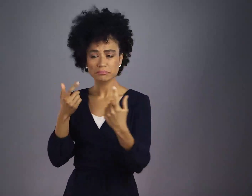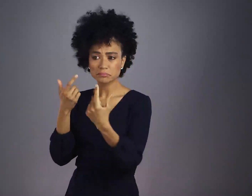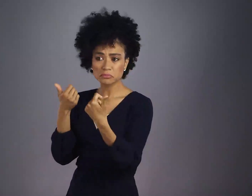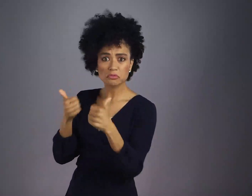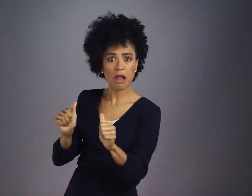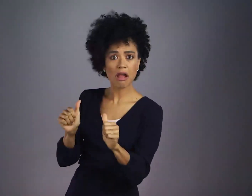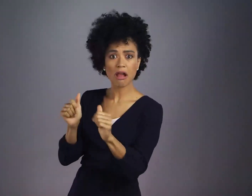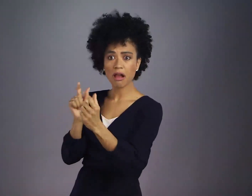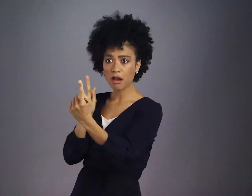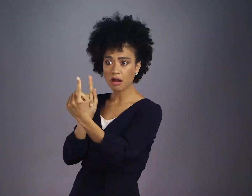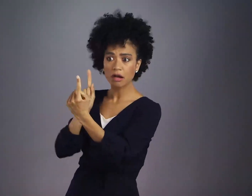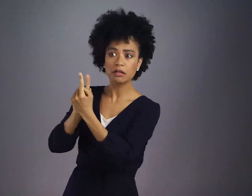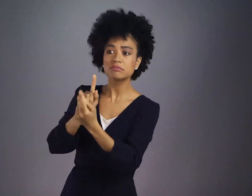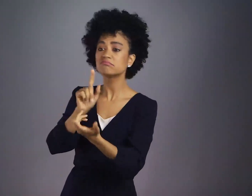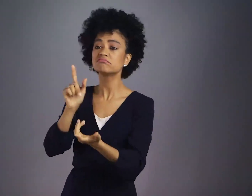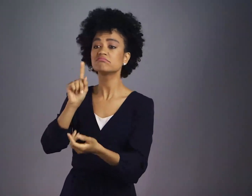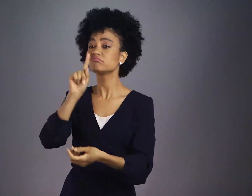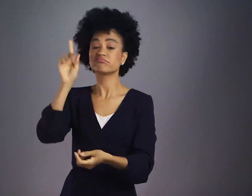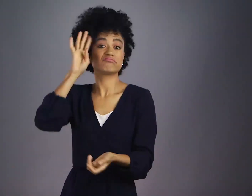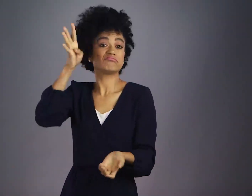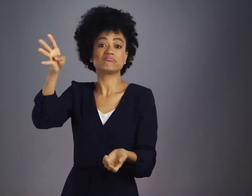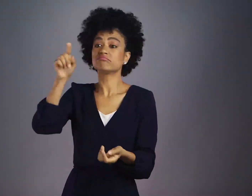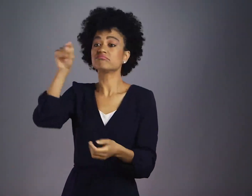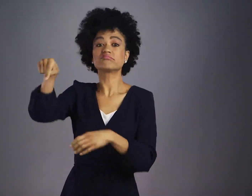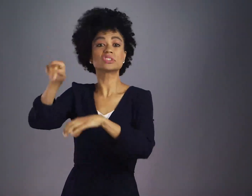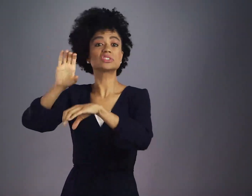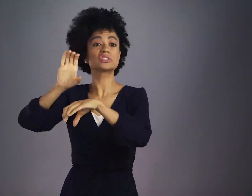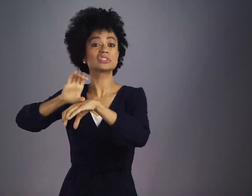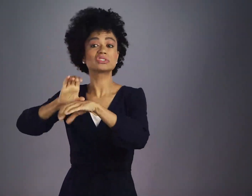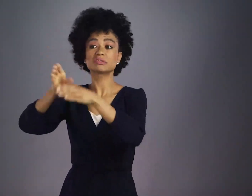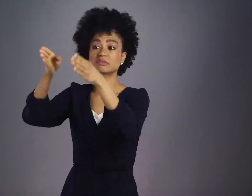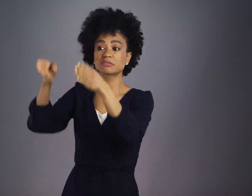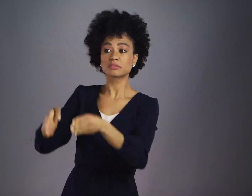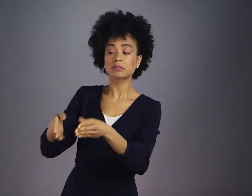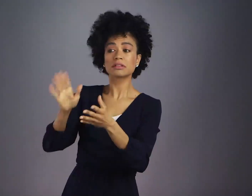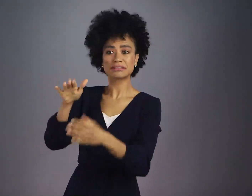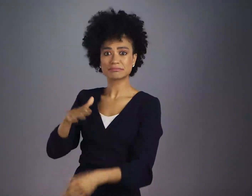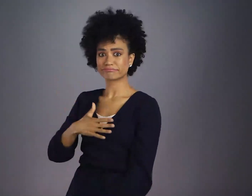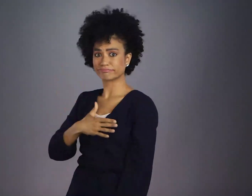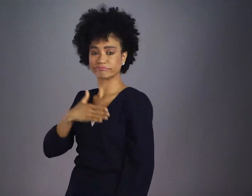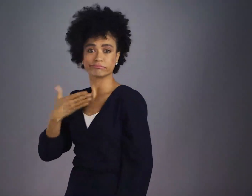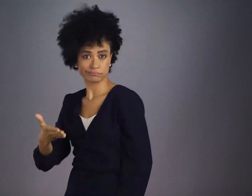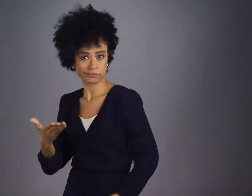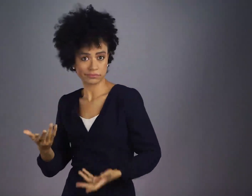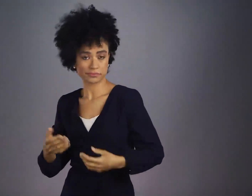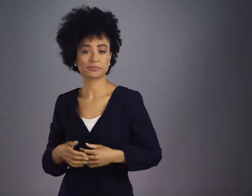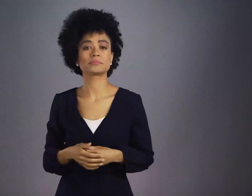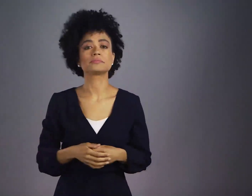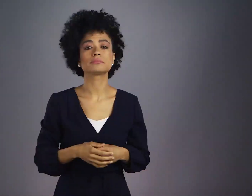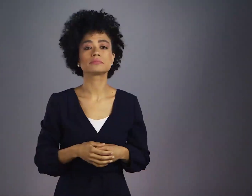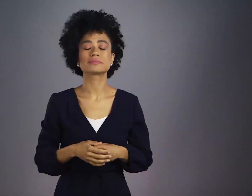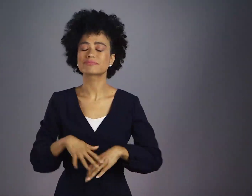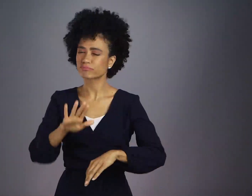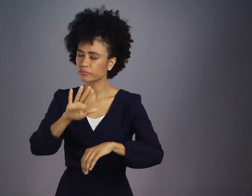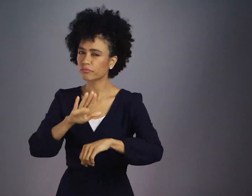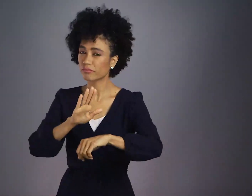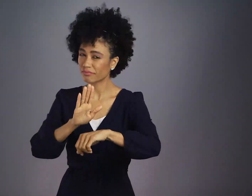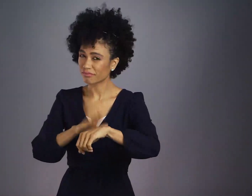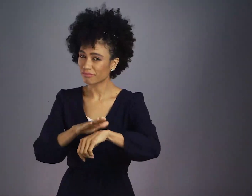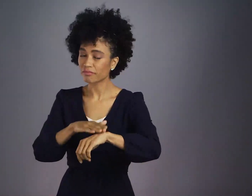we may still do well to talk with someone ordained by an established religion. We often ﬁnd such a person quick to see